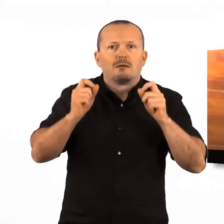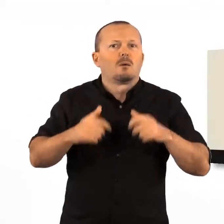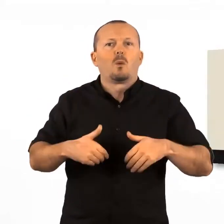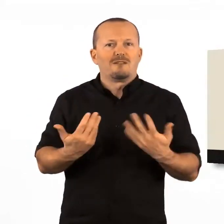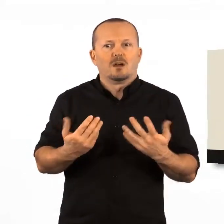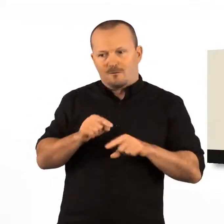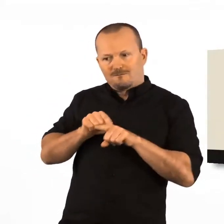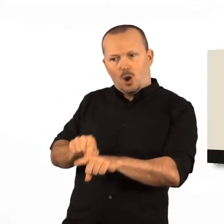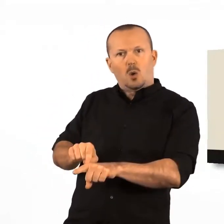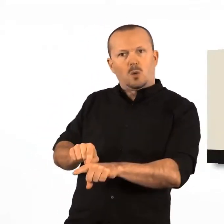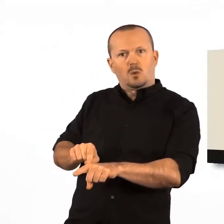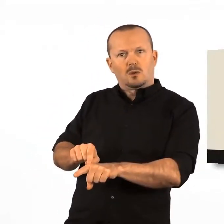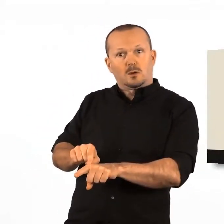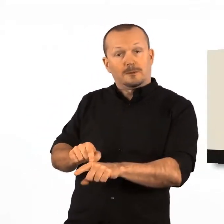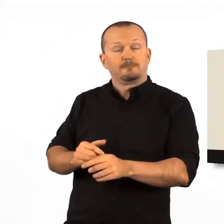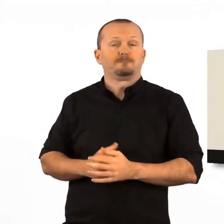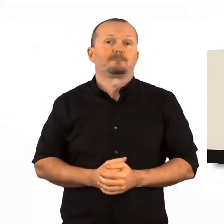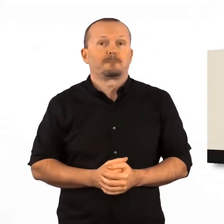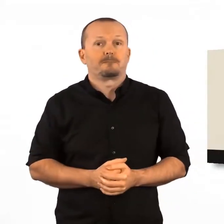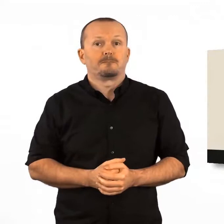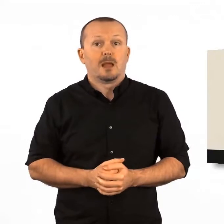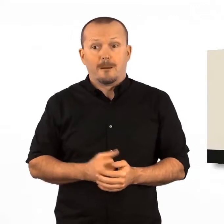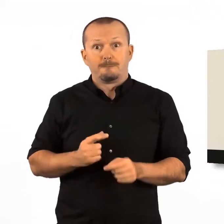Who’s going to be following the lead in the interaction? It’s going to be the ‘tuned in'